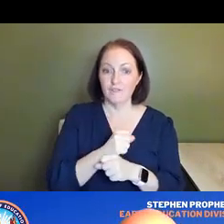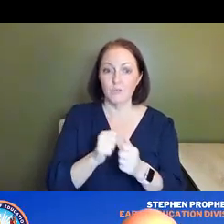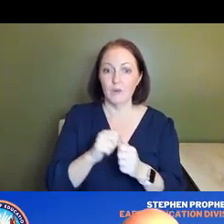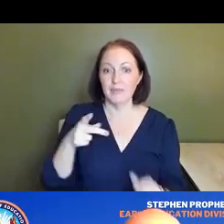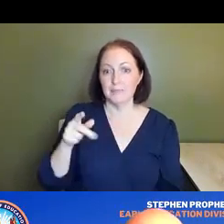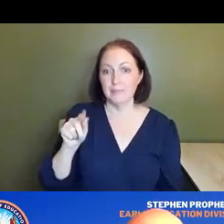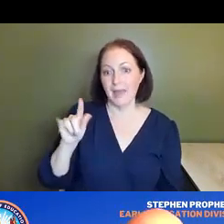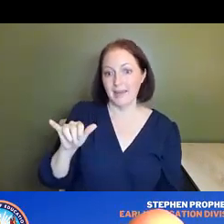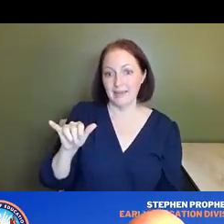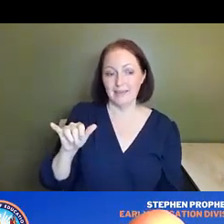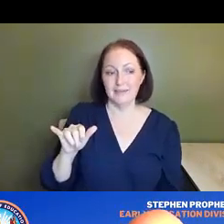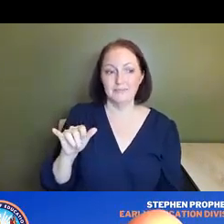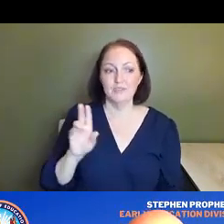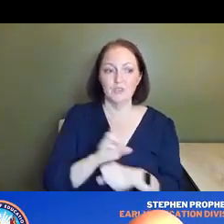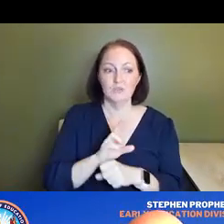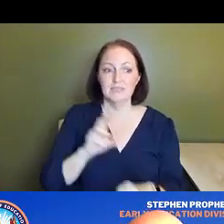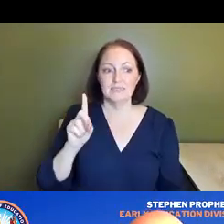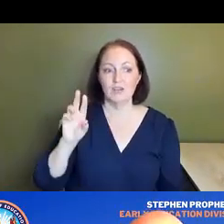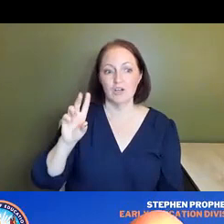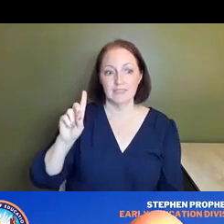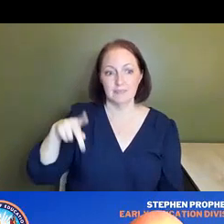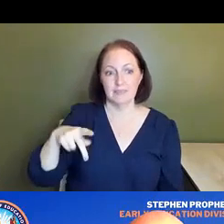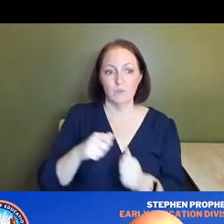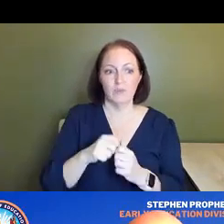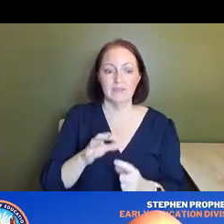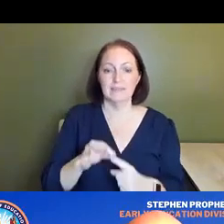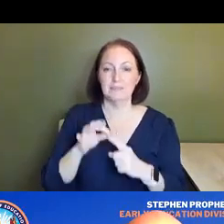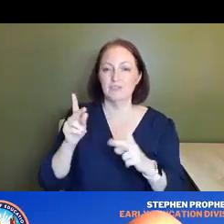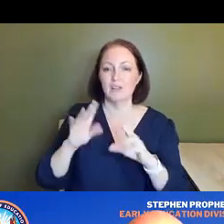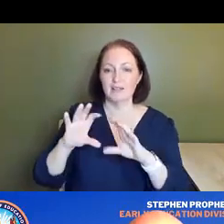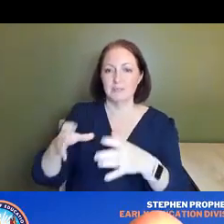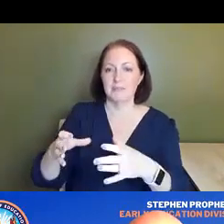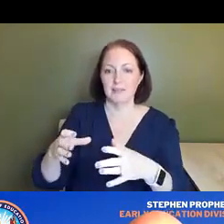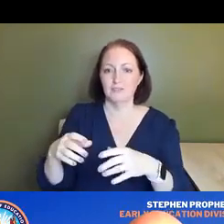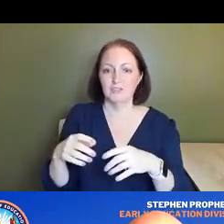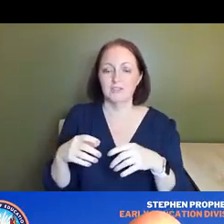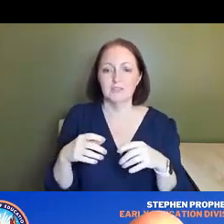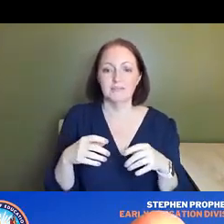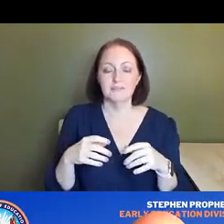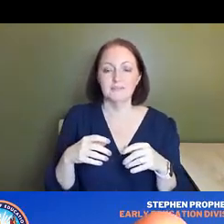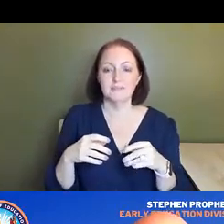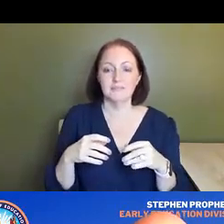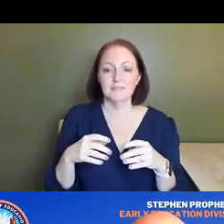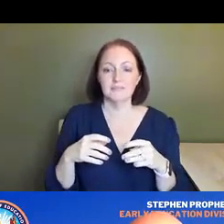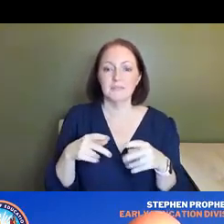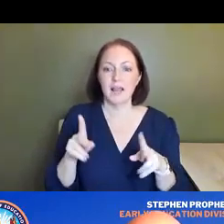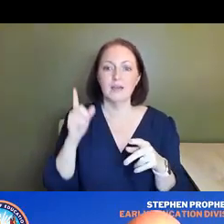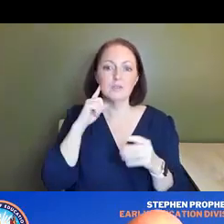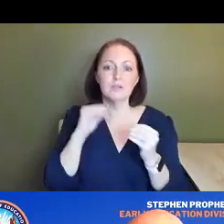Using the DRDP with Specialized Populations. This will allow you to hear more about how